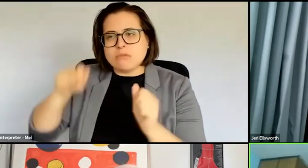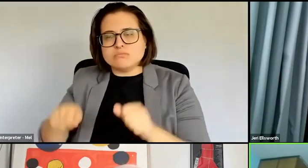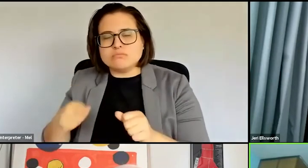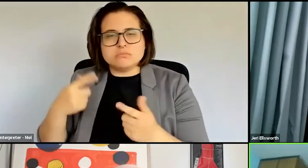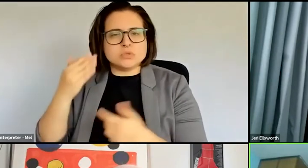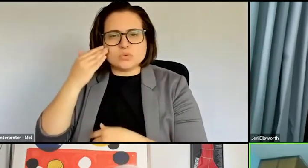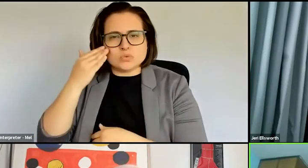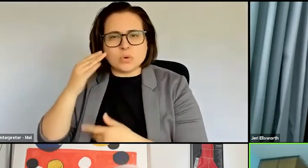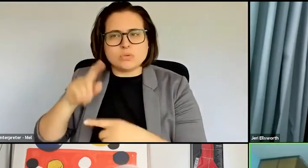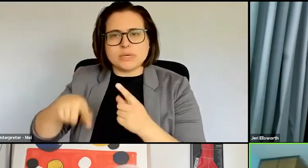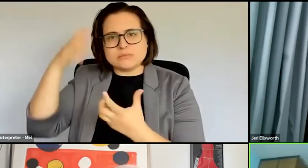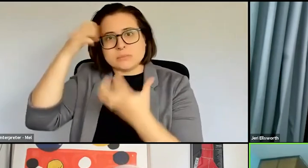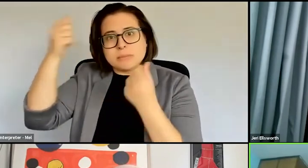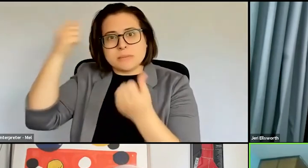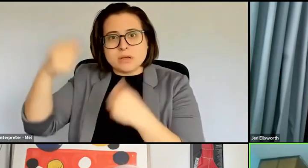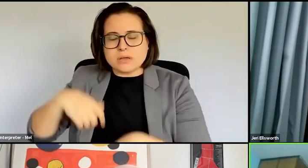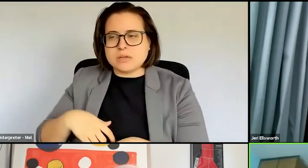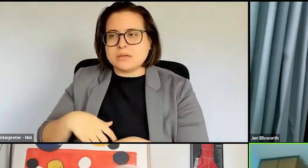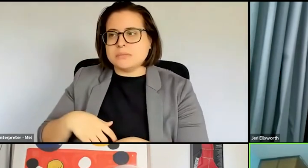you can't change things very-- you can't change what you're thinking about very fast,